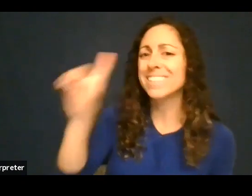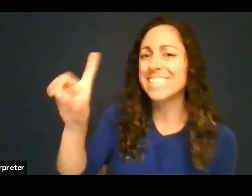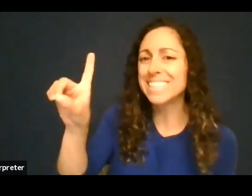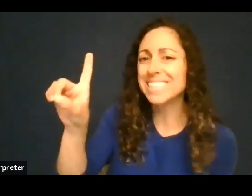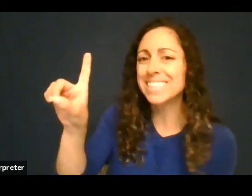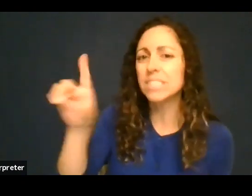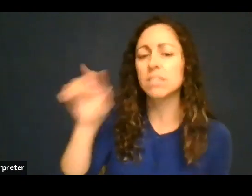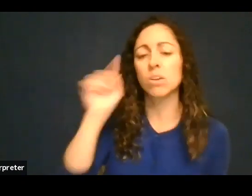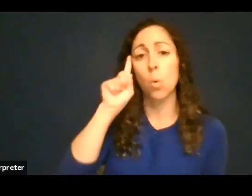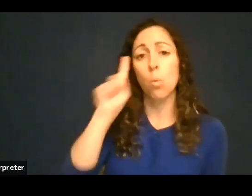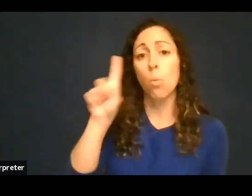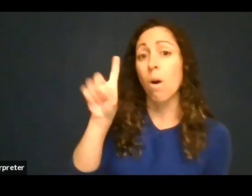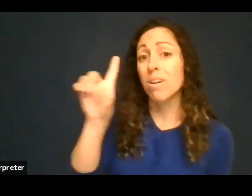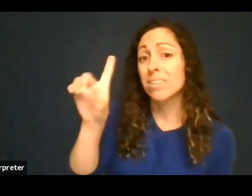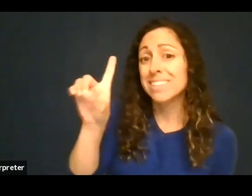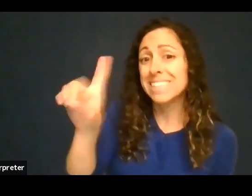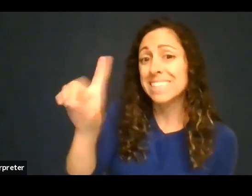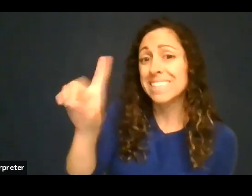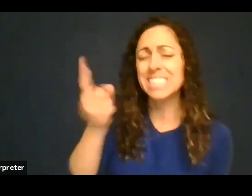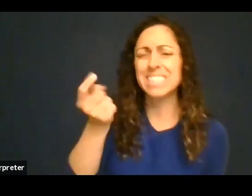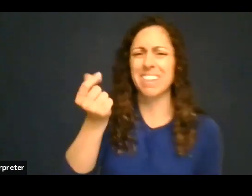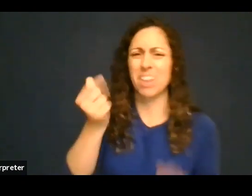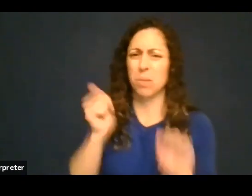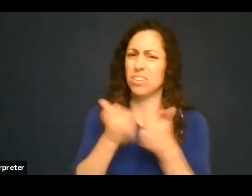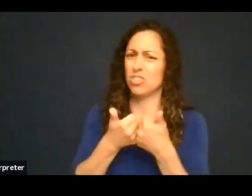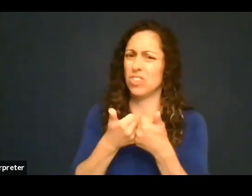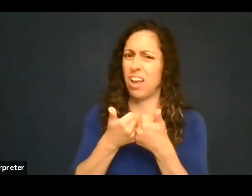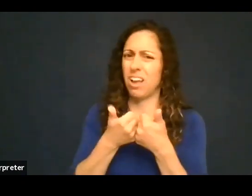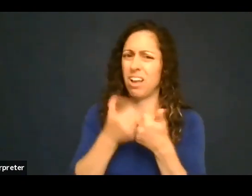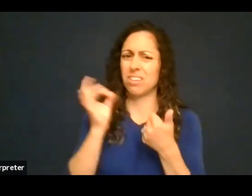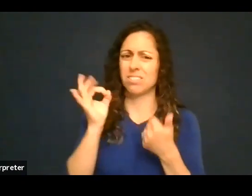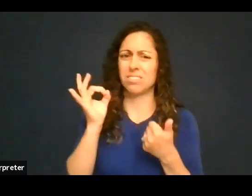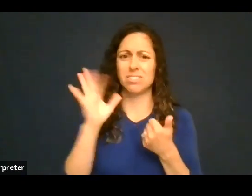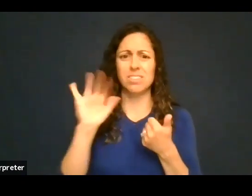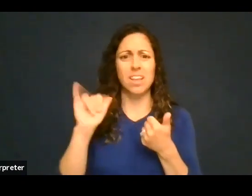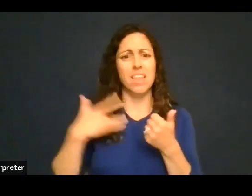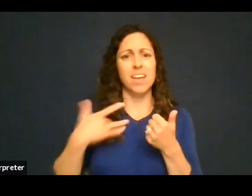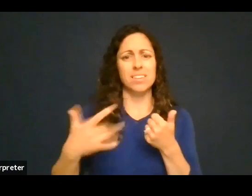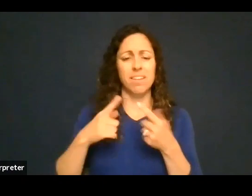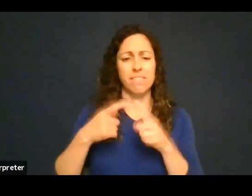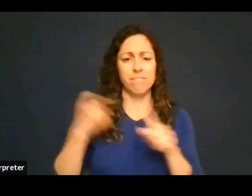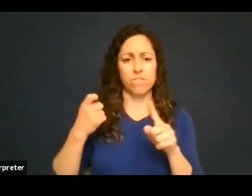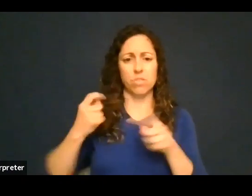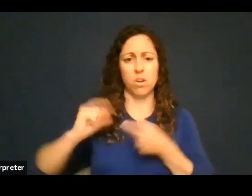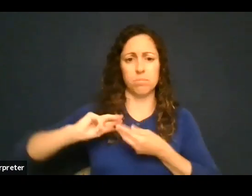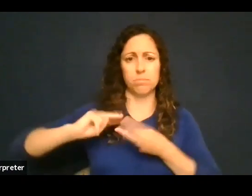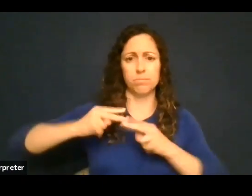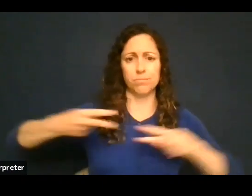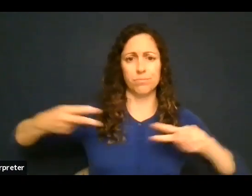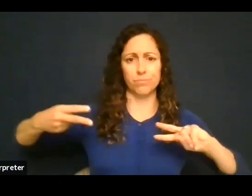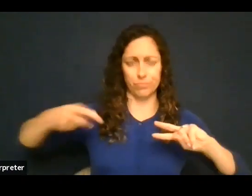That is a result of mutations in the cadherin23 gene.